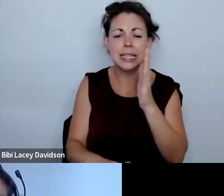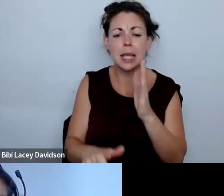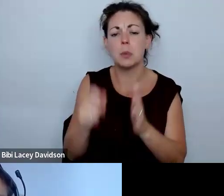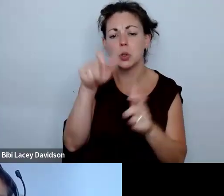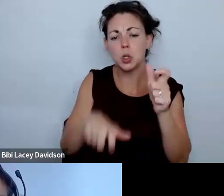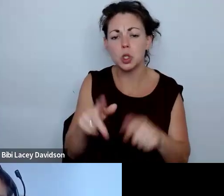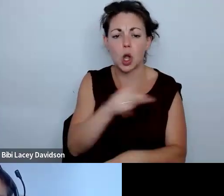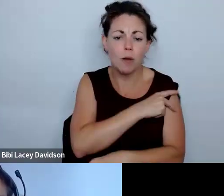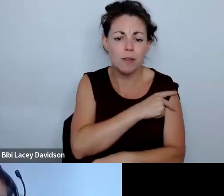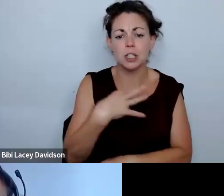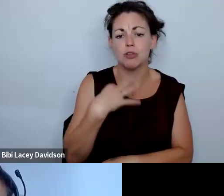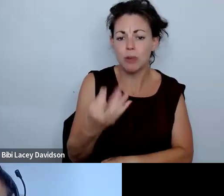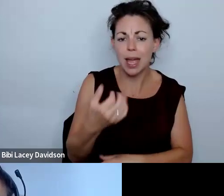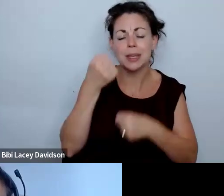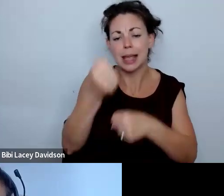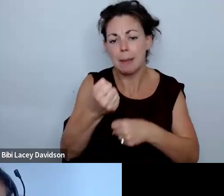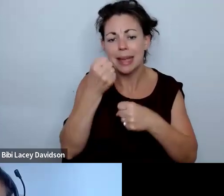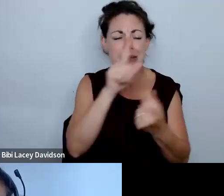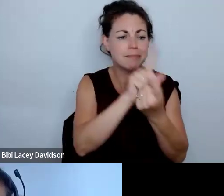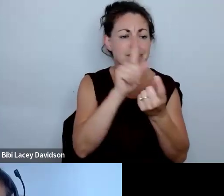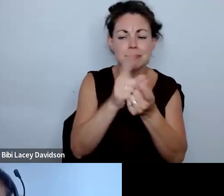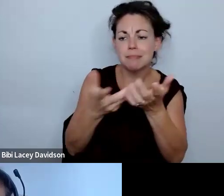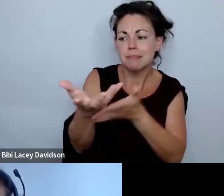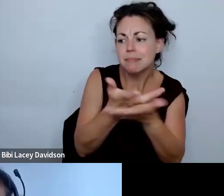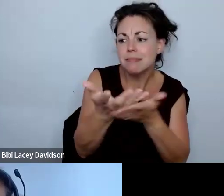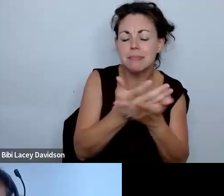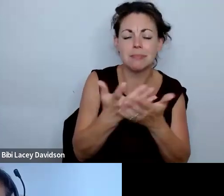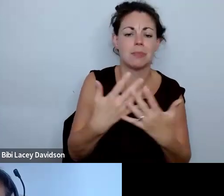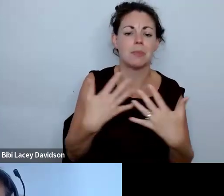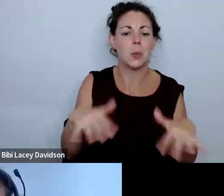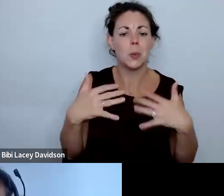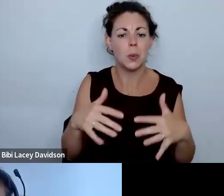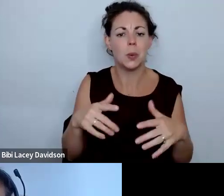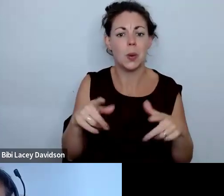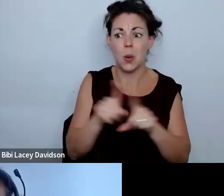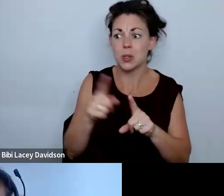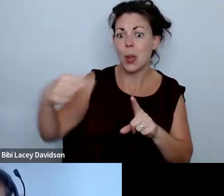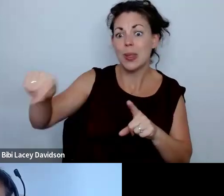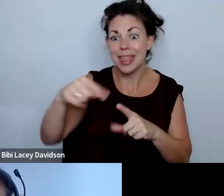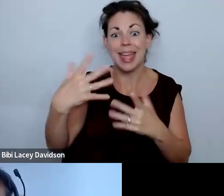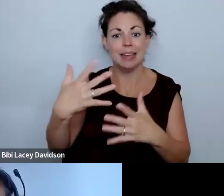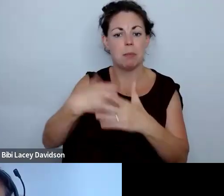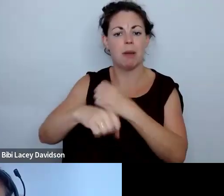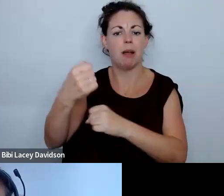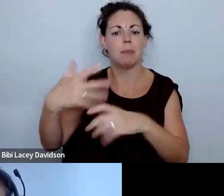really just thought about what the things we had been trying to improve have been looking like